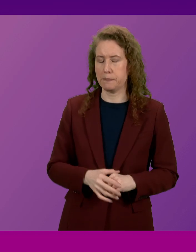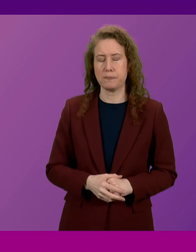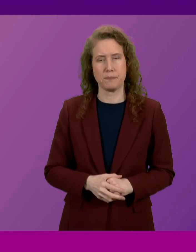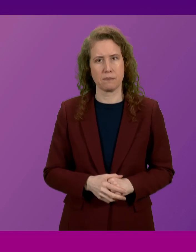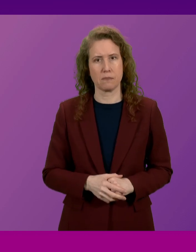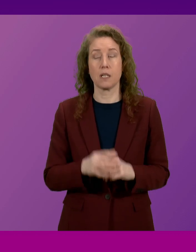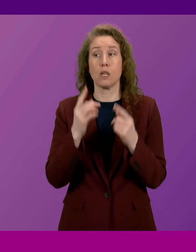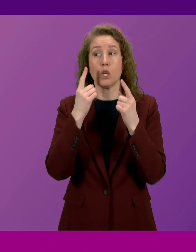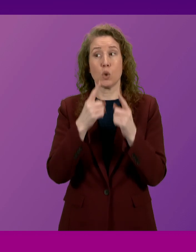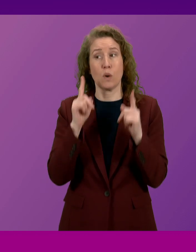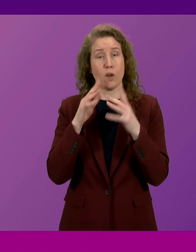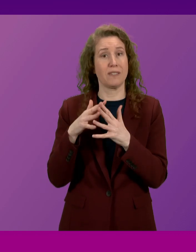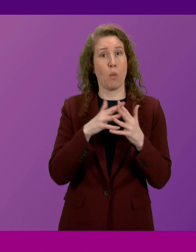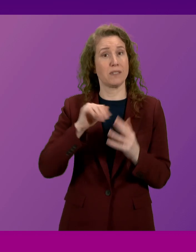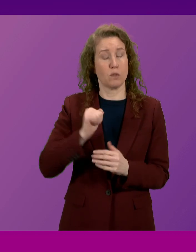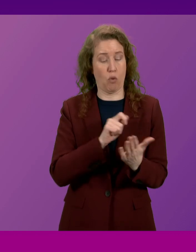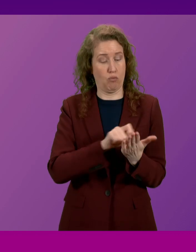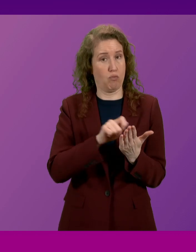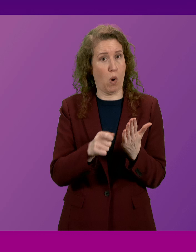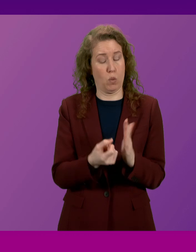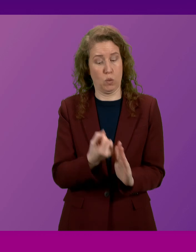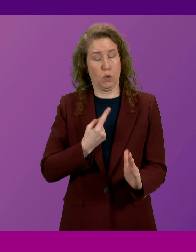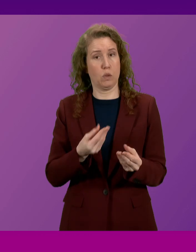The University of the West of Scotland wrote to the Minister for Higher and Further Education